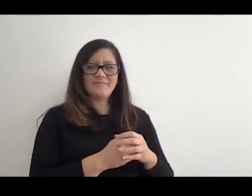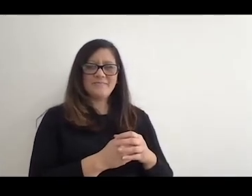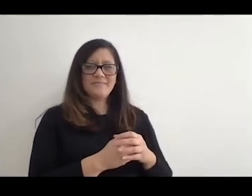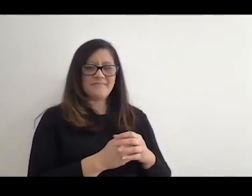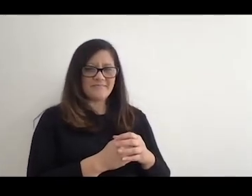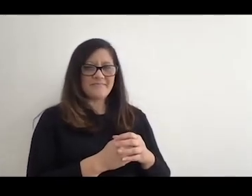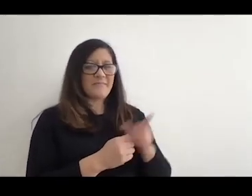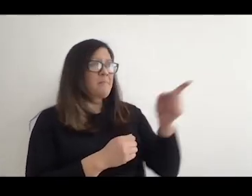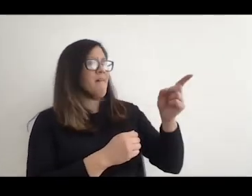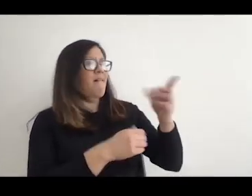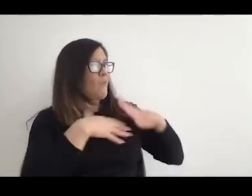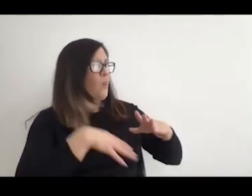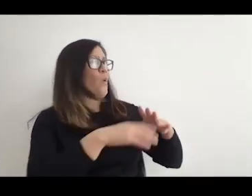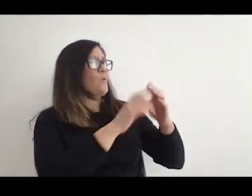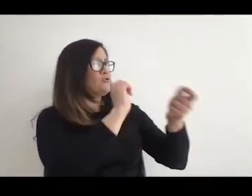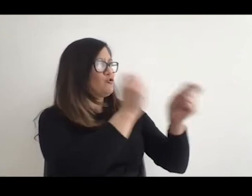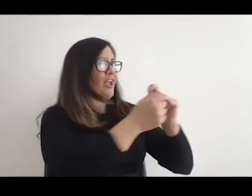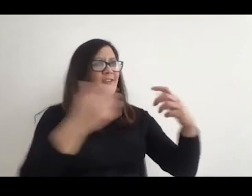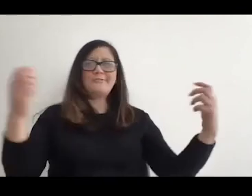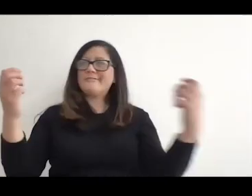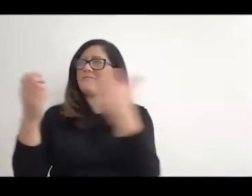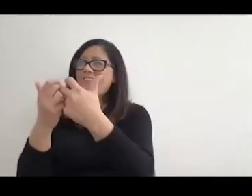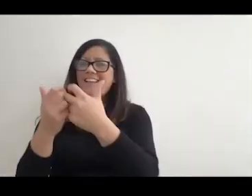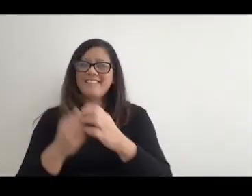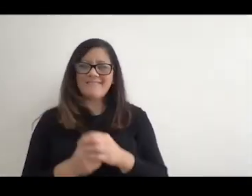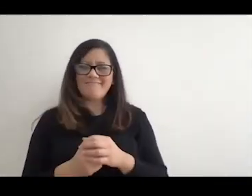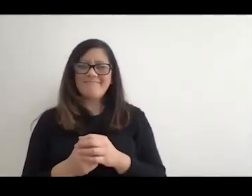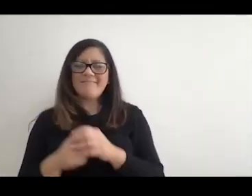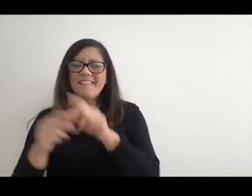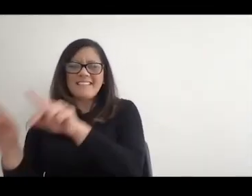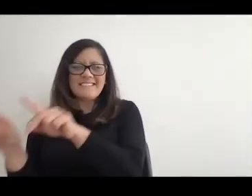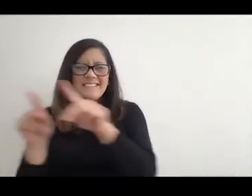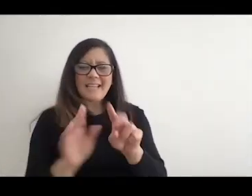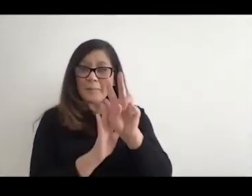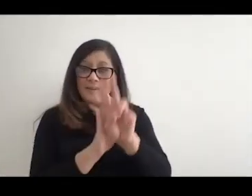This will be the same as putting captions on our videos now.